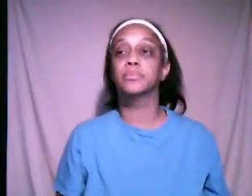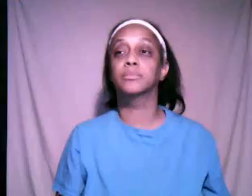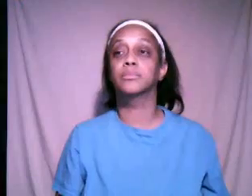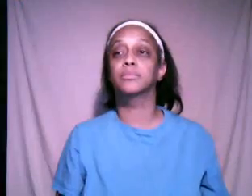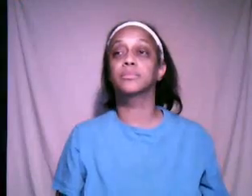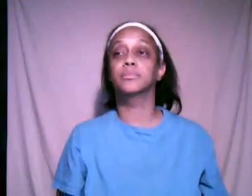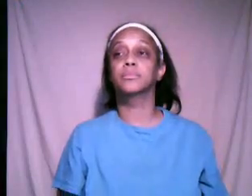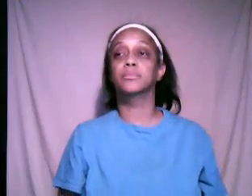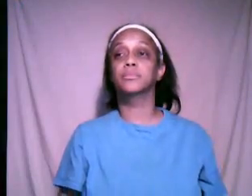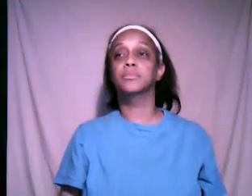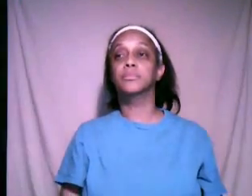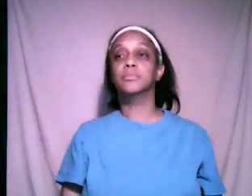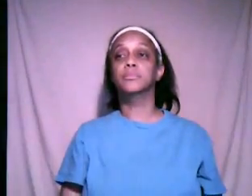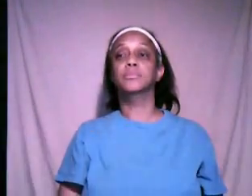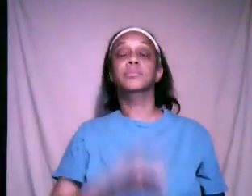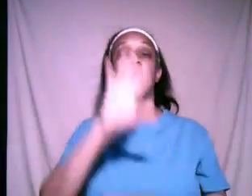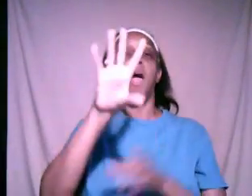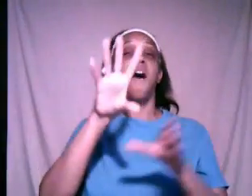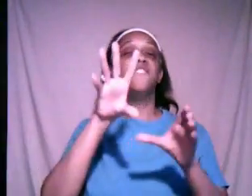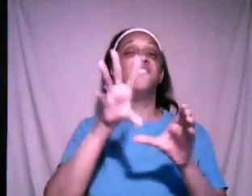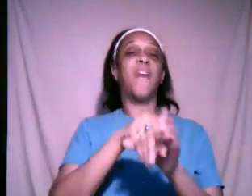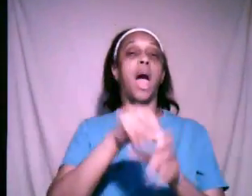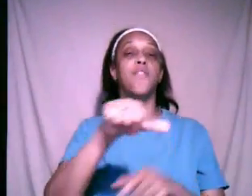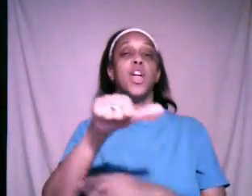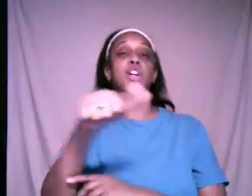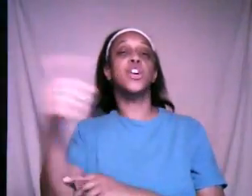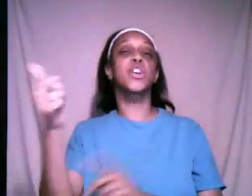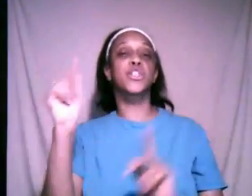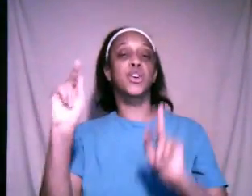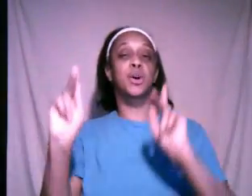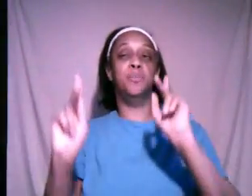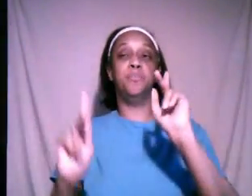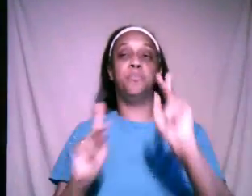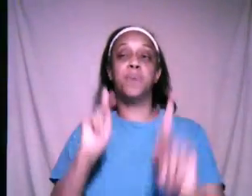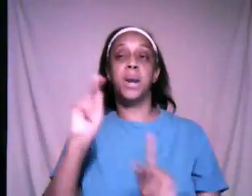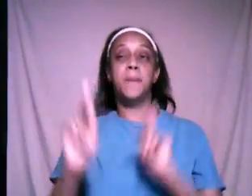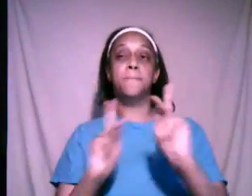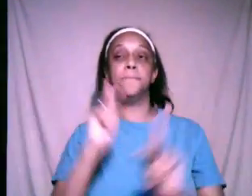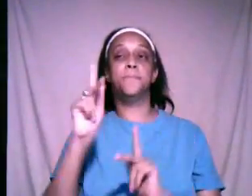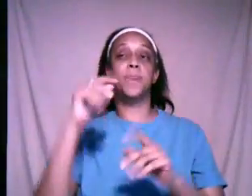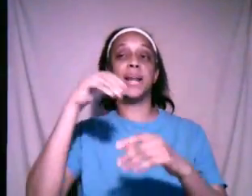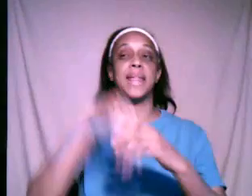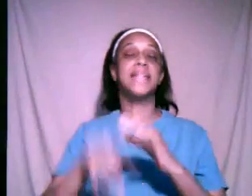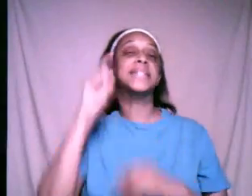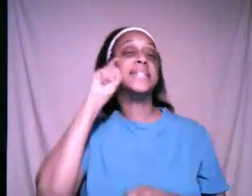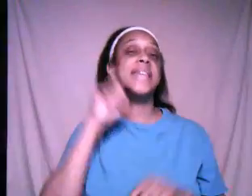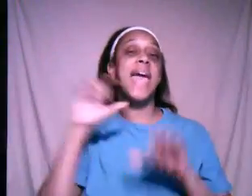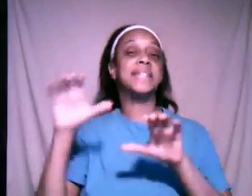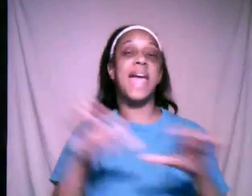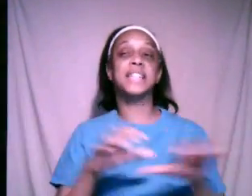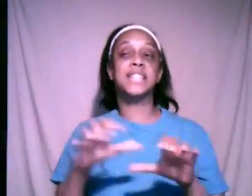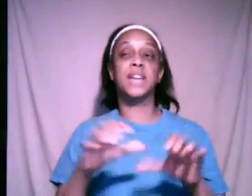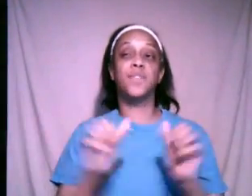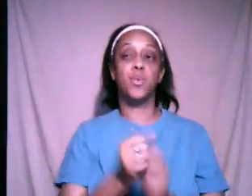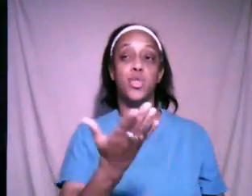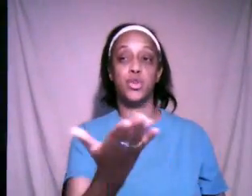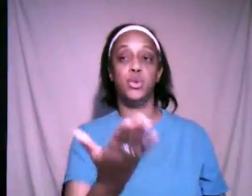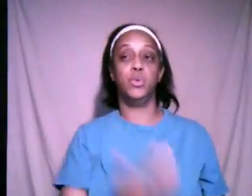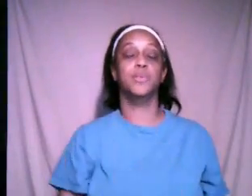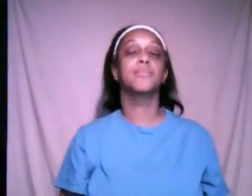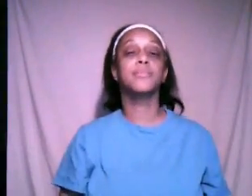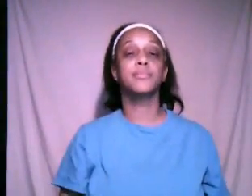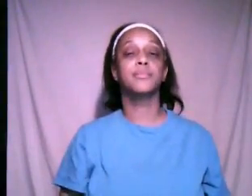* Involved other people in sexual activities with you.